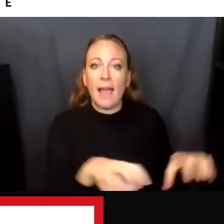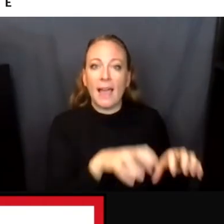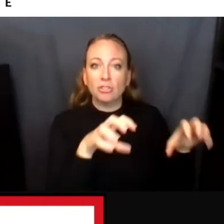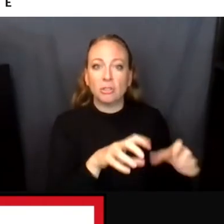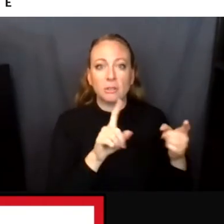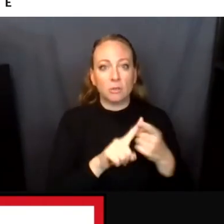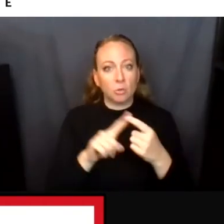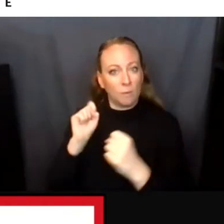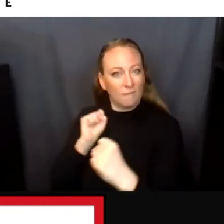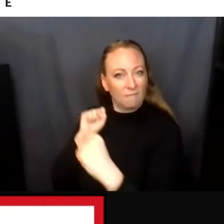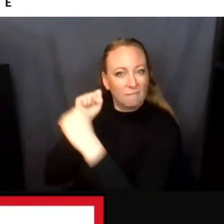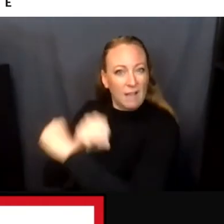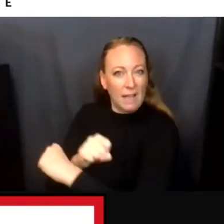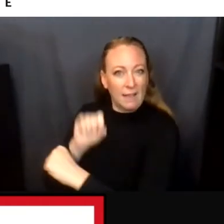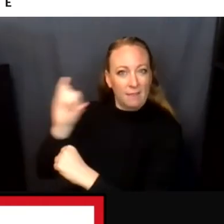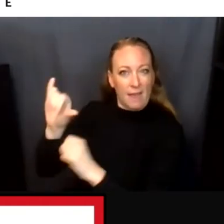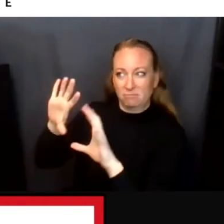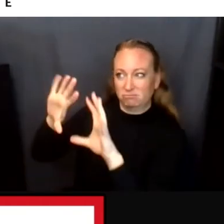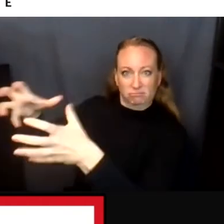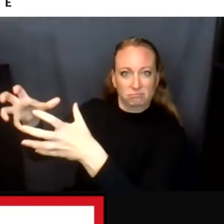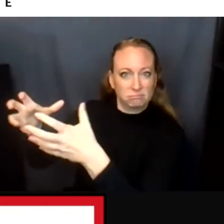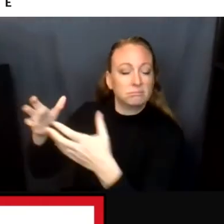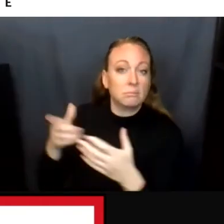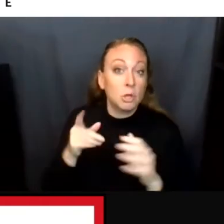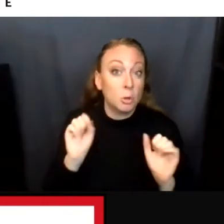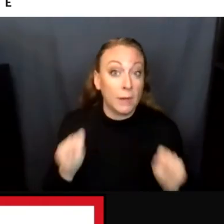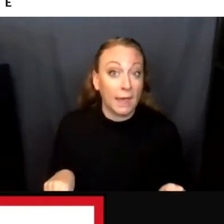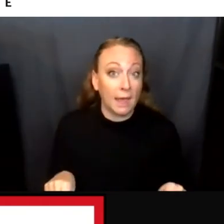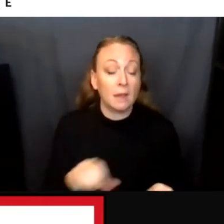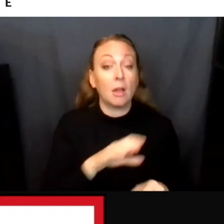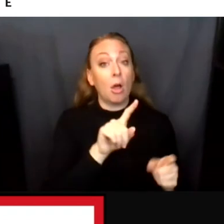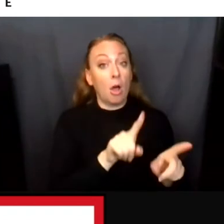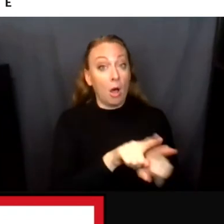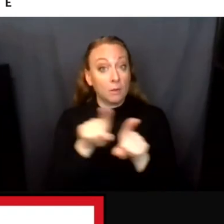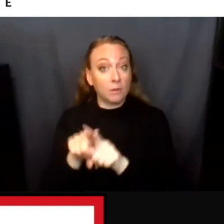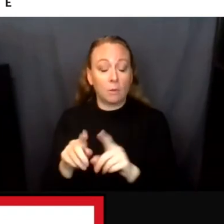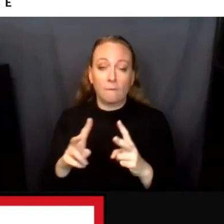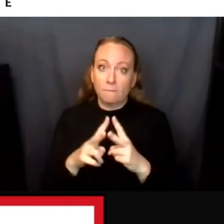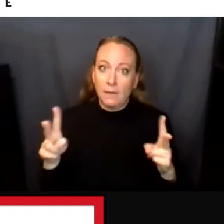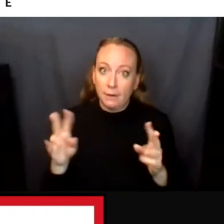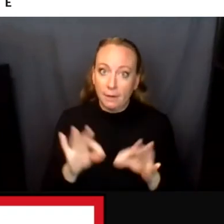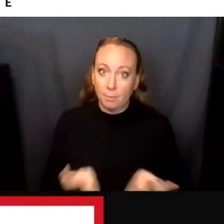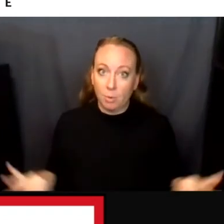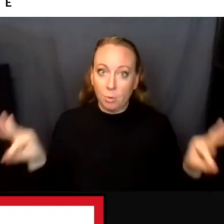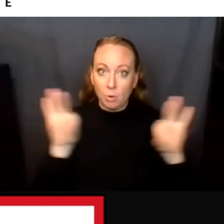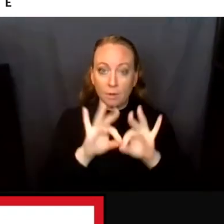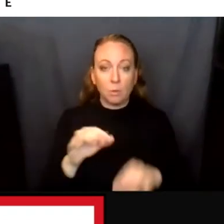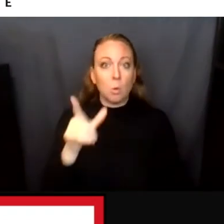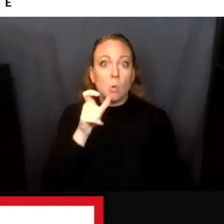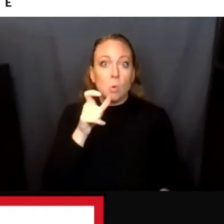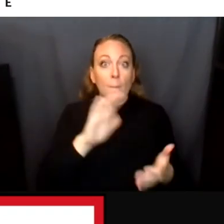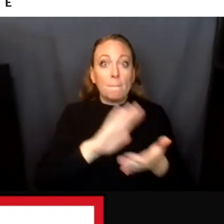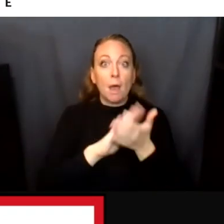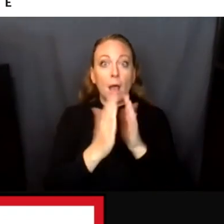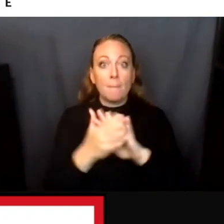and take that legal action. Also in is very important, who becomes president of United States,